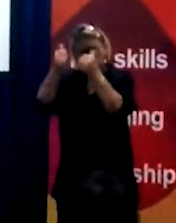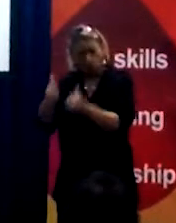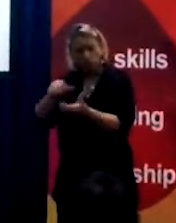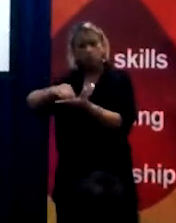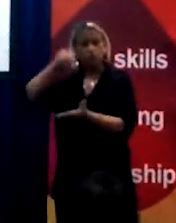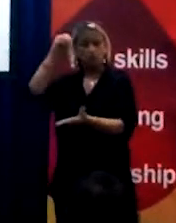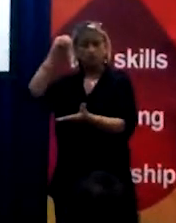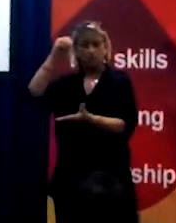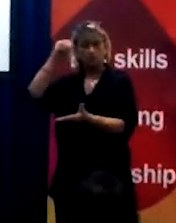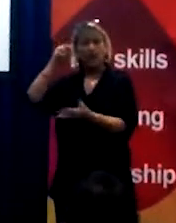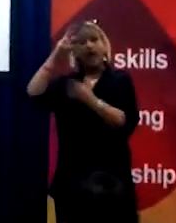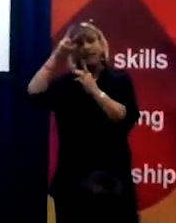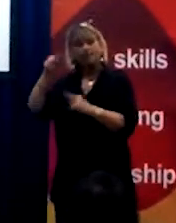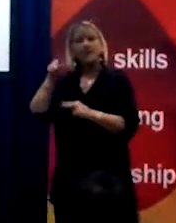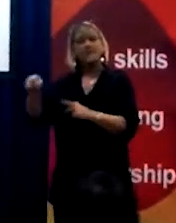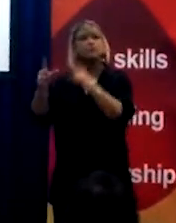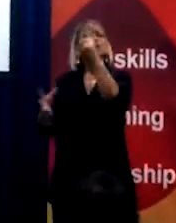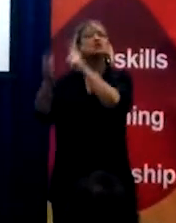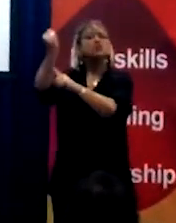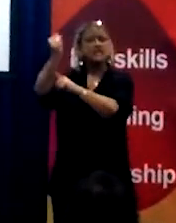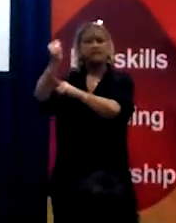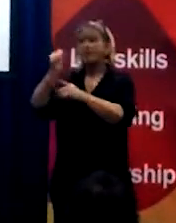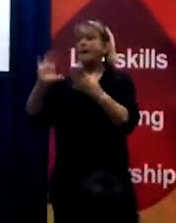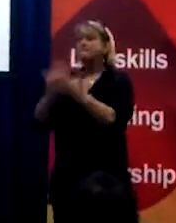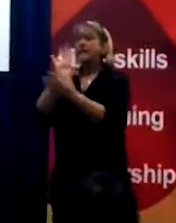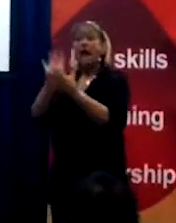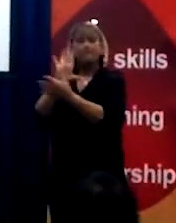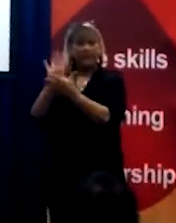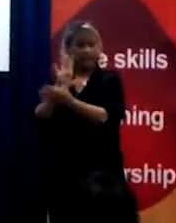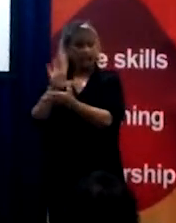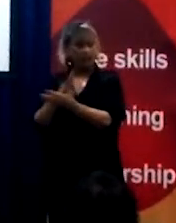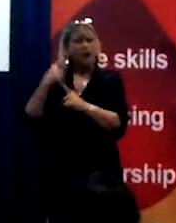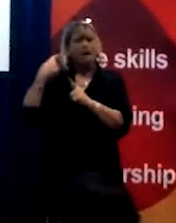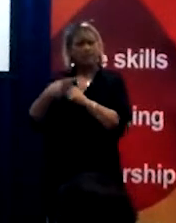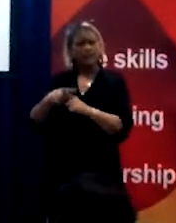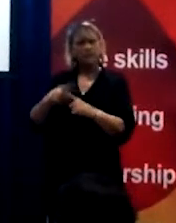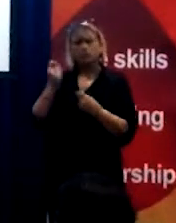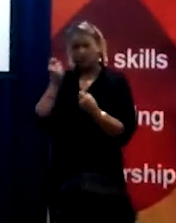We expect them to achieve their potential and be happy, and we expect them to know that Deaf kids can.